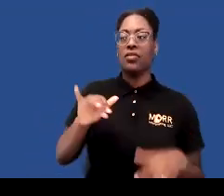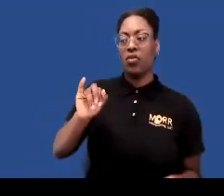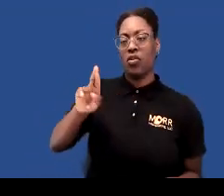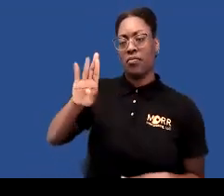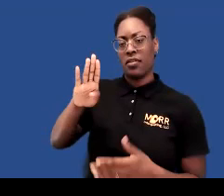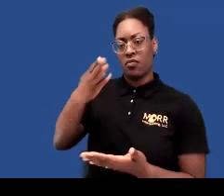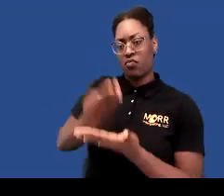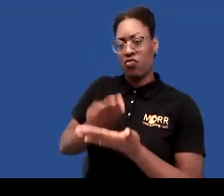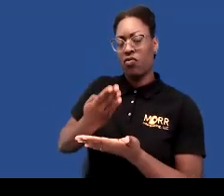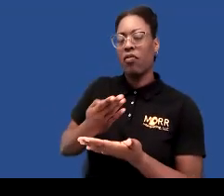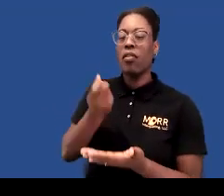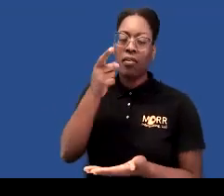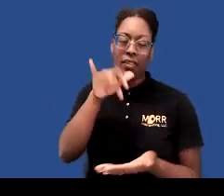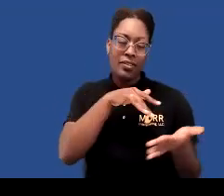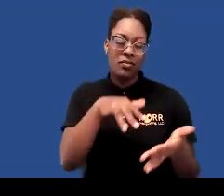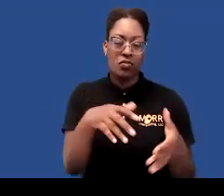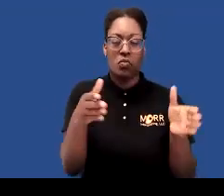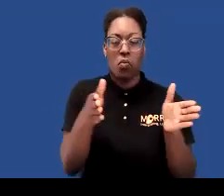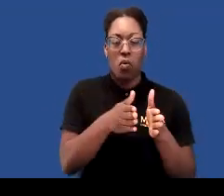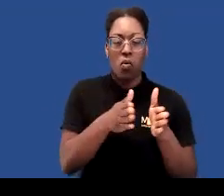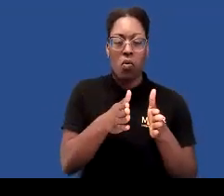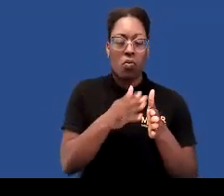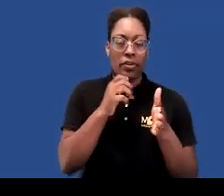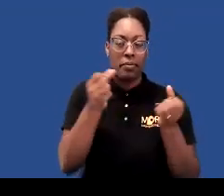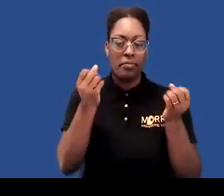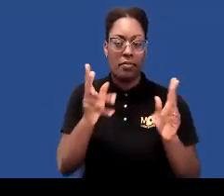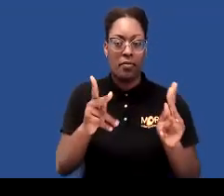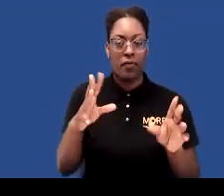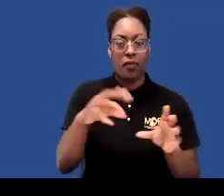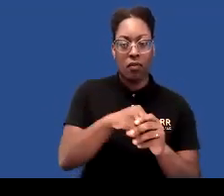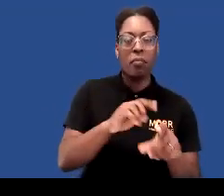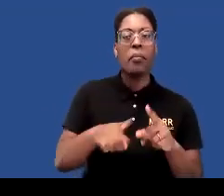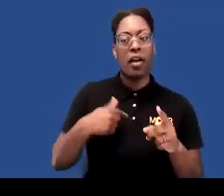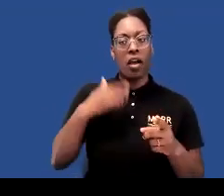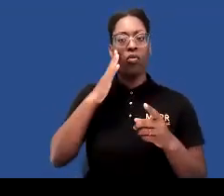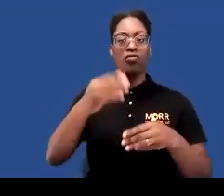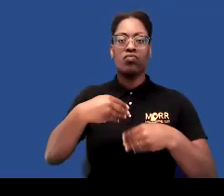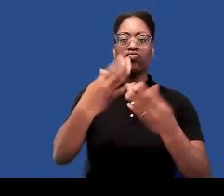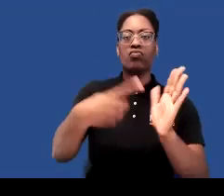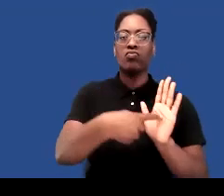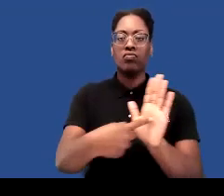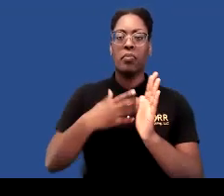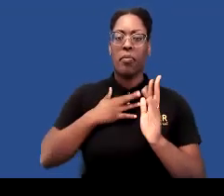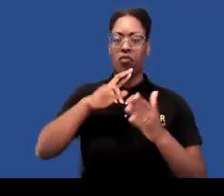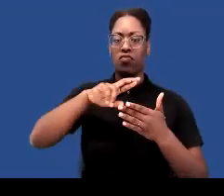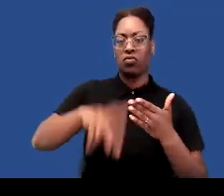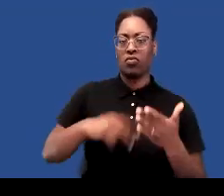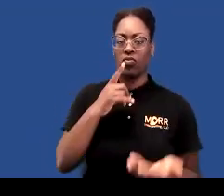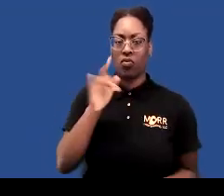and I'll talk through my data collection methods as well as some of my results. Finally, I ll discuss some areas for future research and posit ongoing questions.